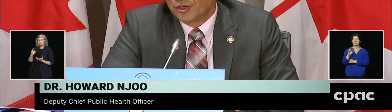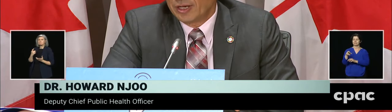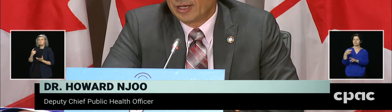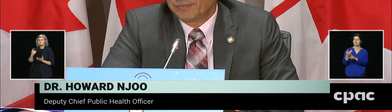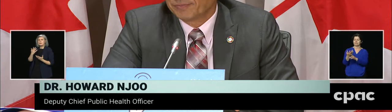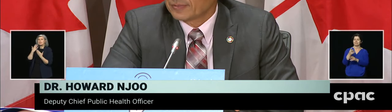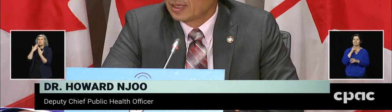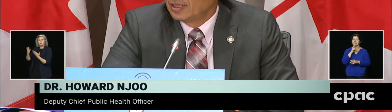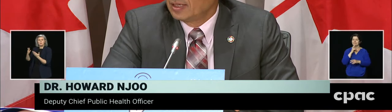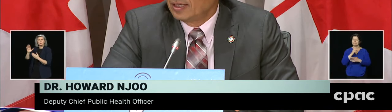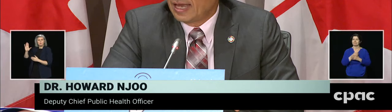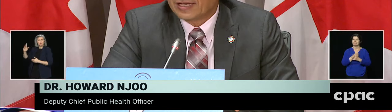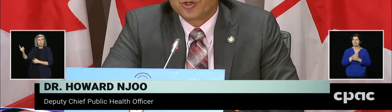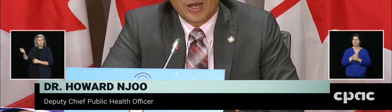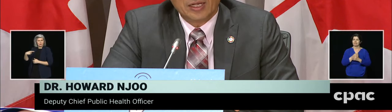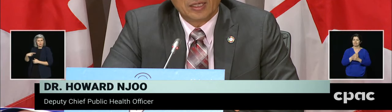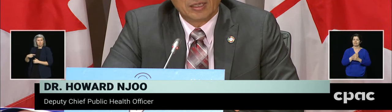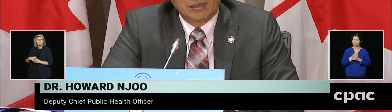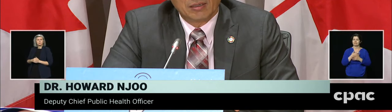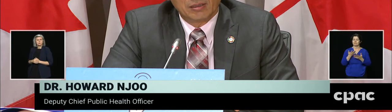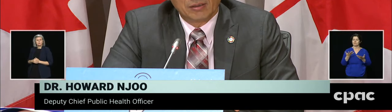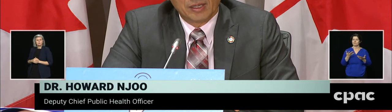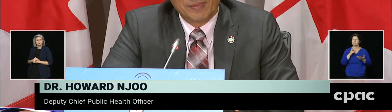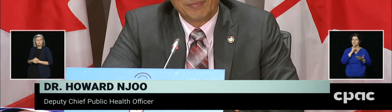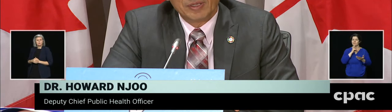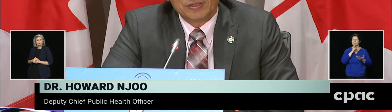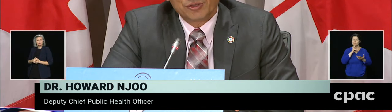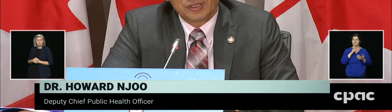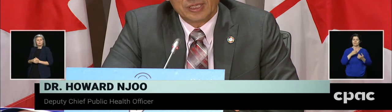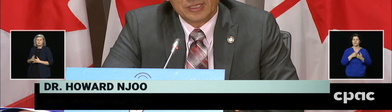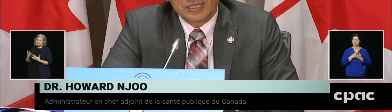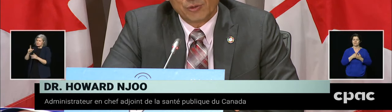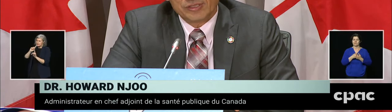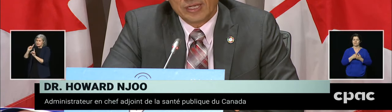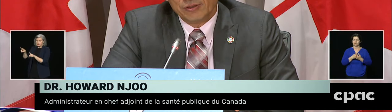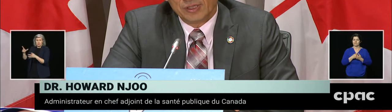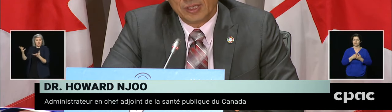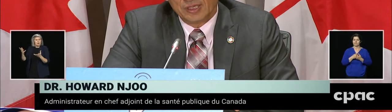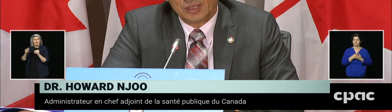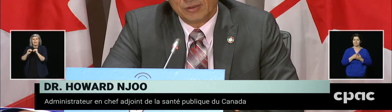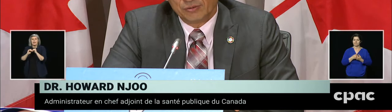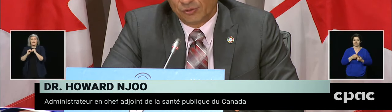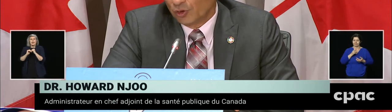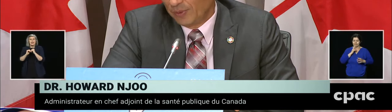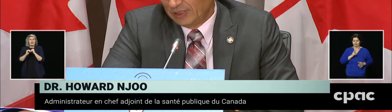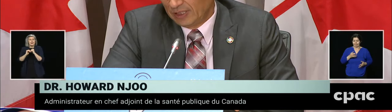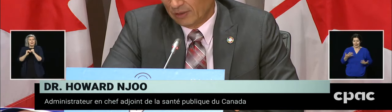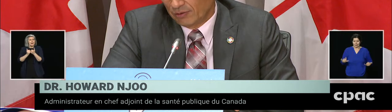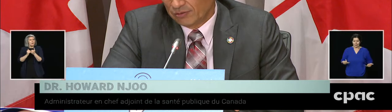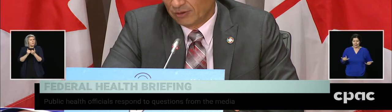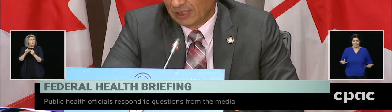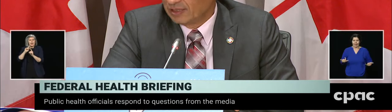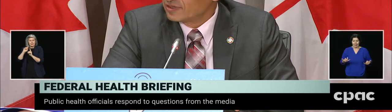THANK YOU FOR YOUR QUESTION. HOW CAN I PUT THIS?